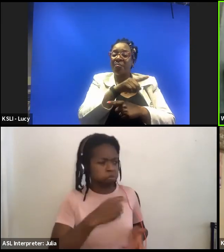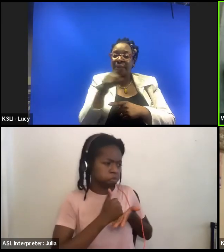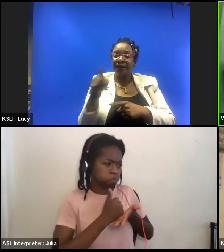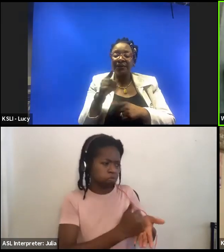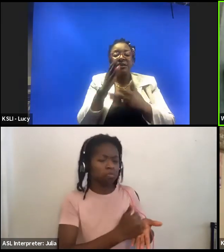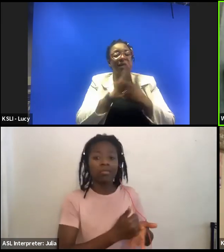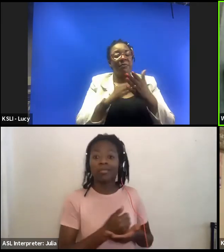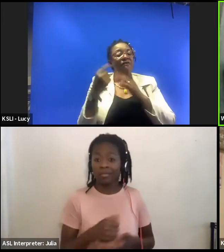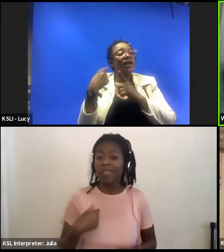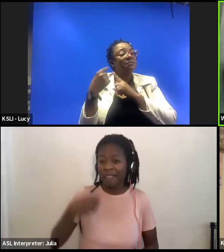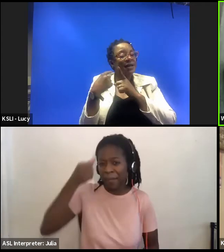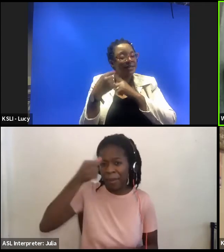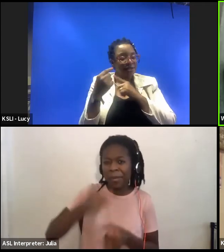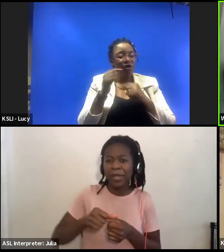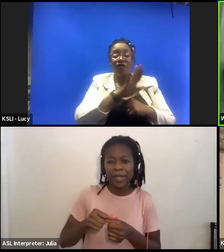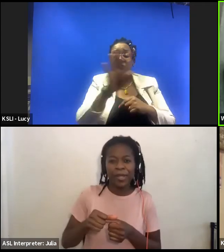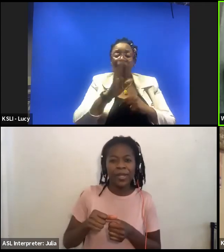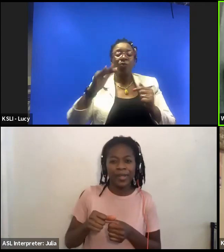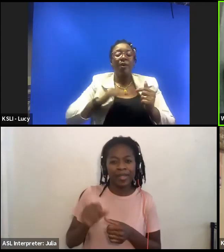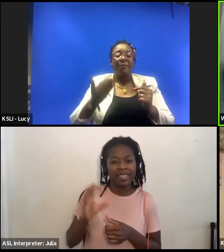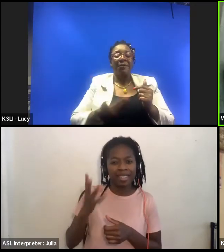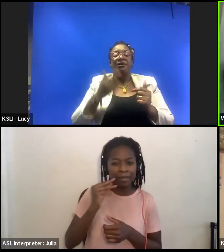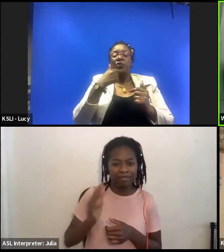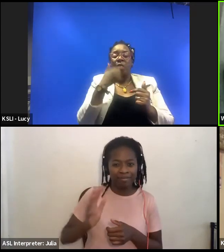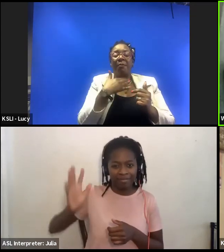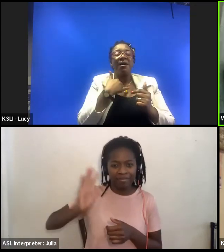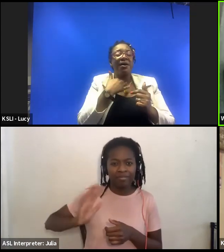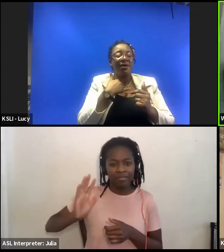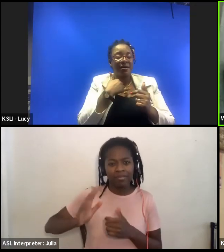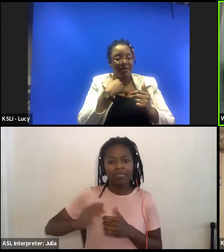that have just made me realize these are the people